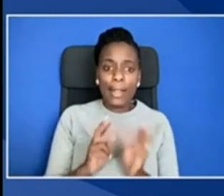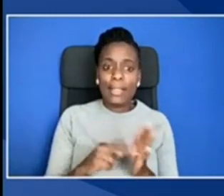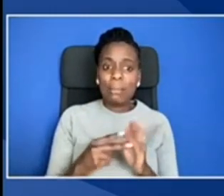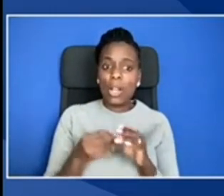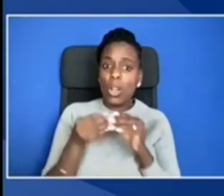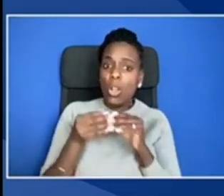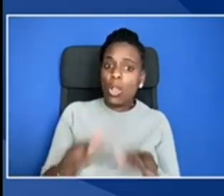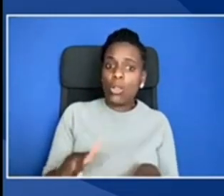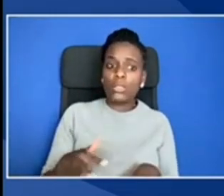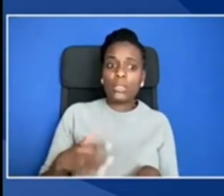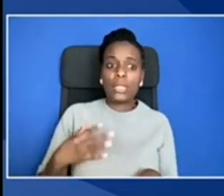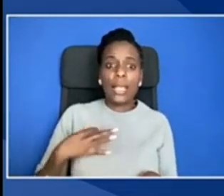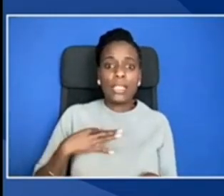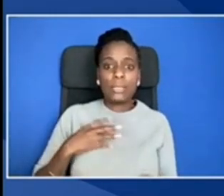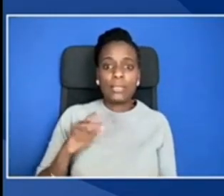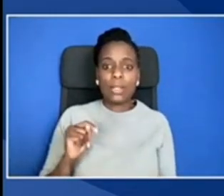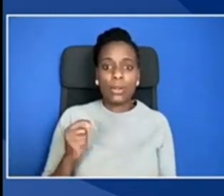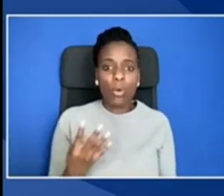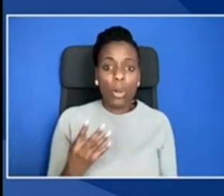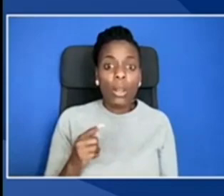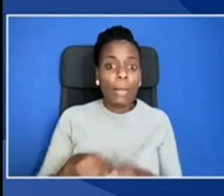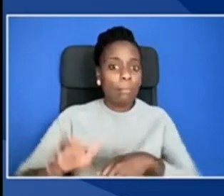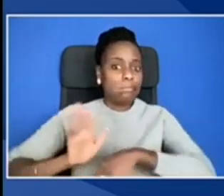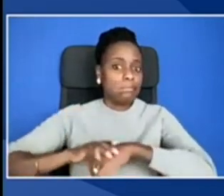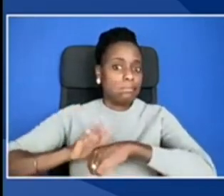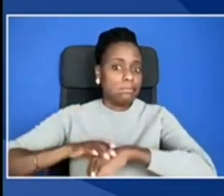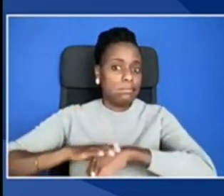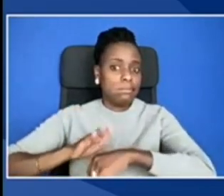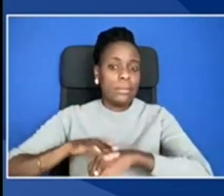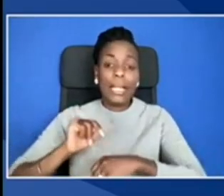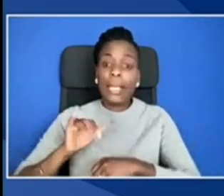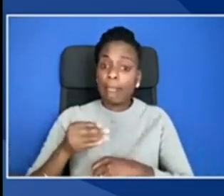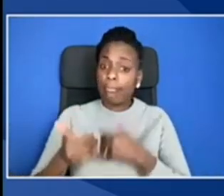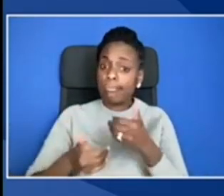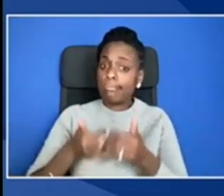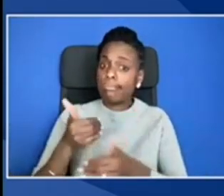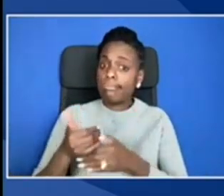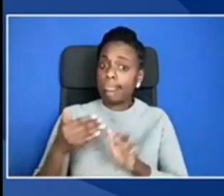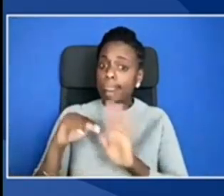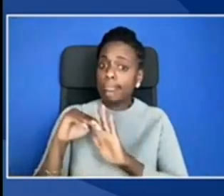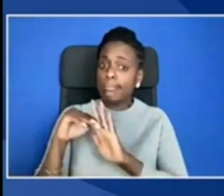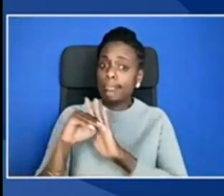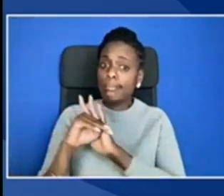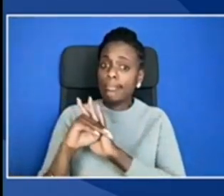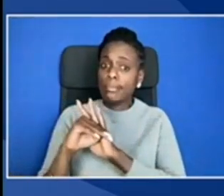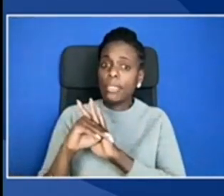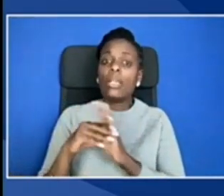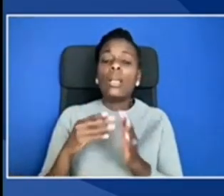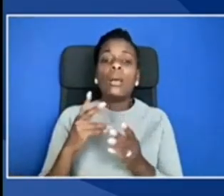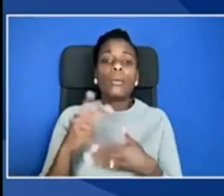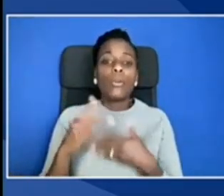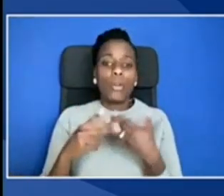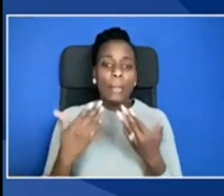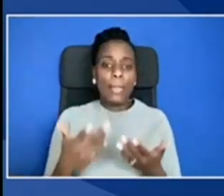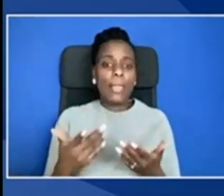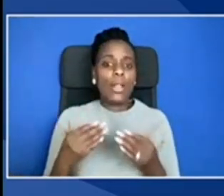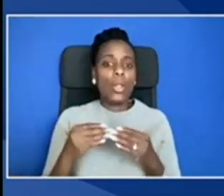on notice that if things progress in a certain direction, the school may- the program may lose eligibility. But if things progress in a different